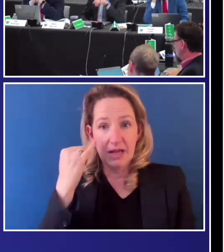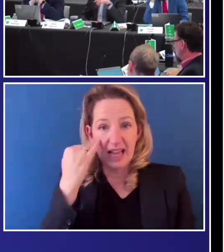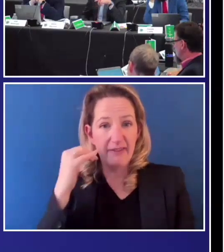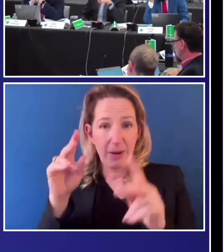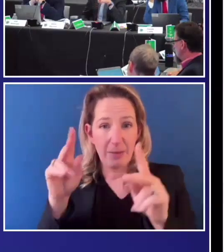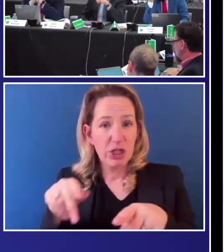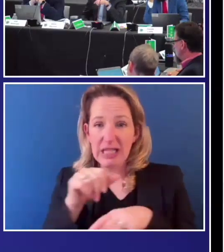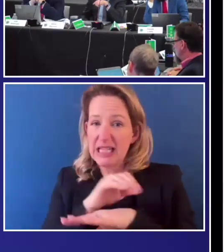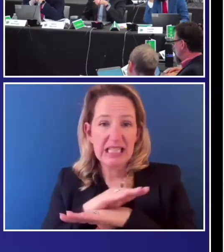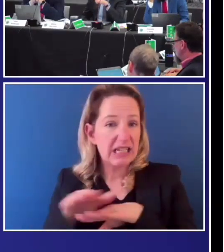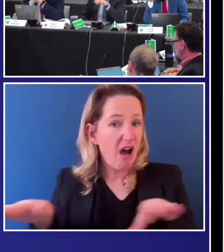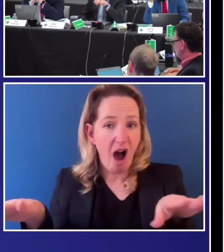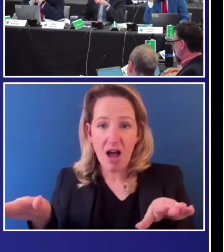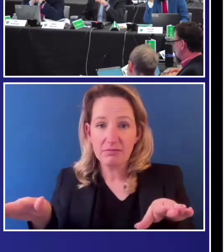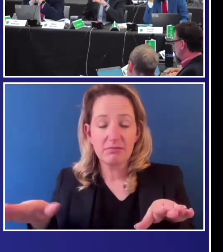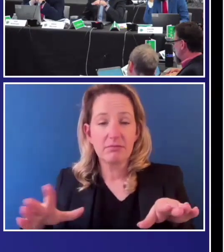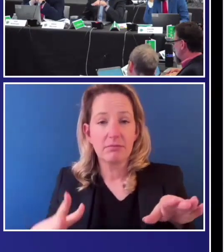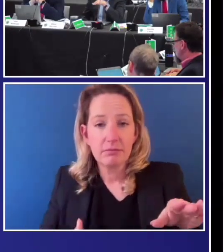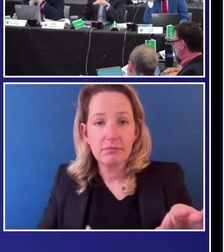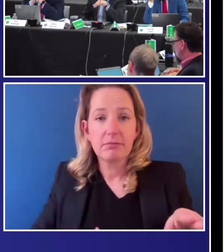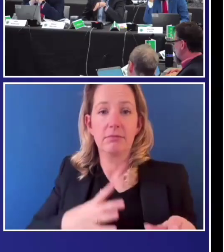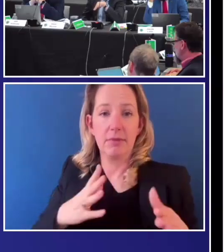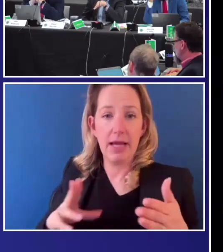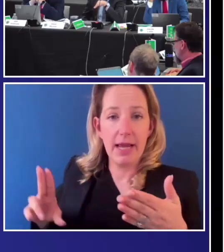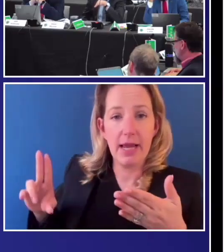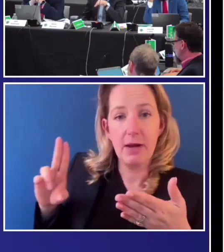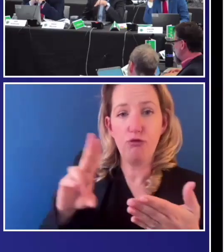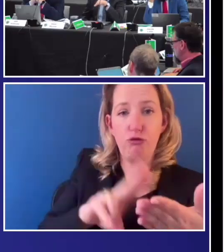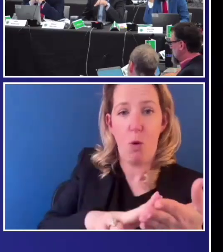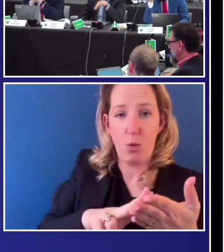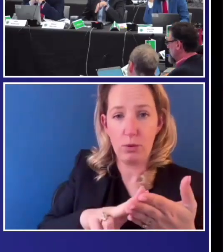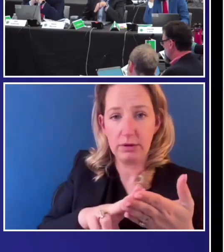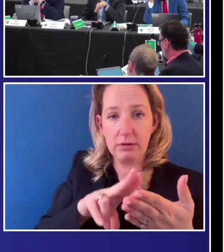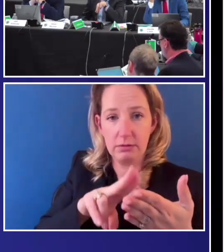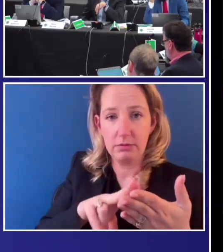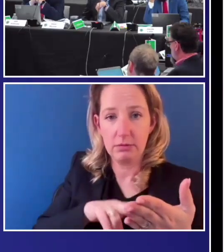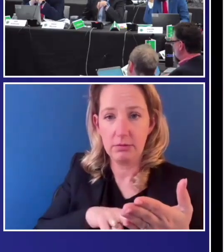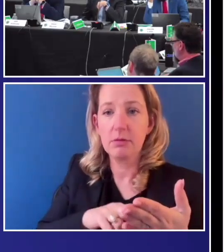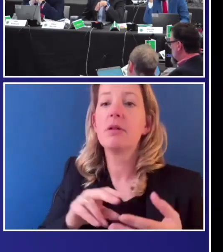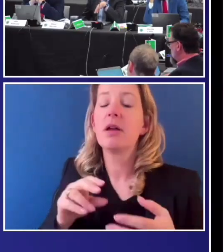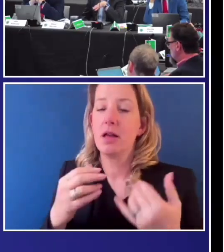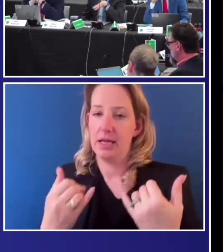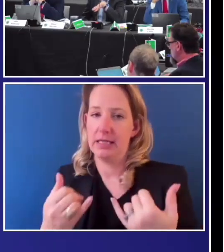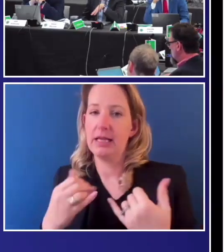Yeah, I believe that in the existing FVT/GE